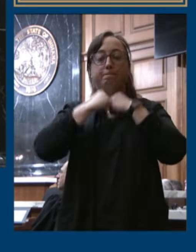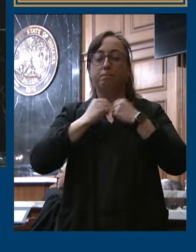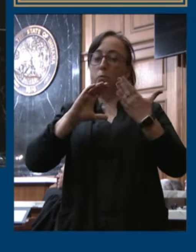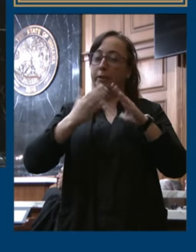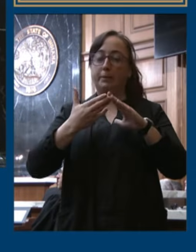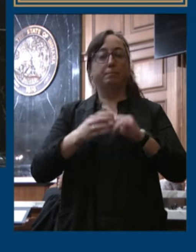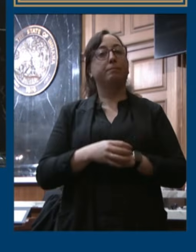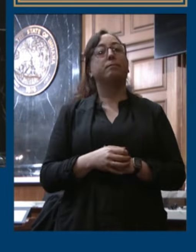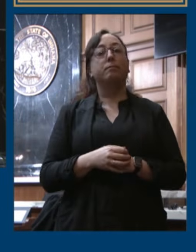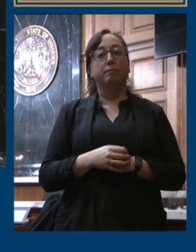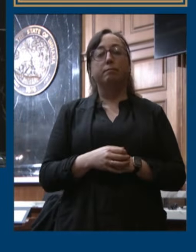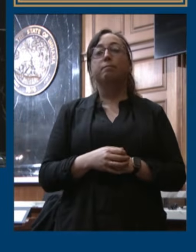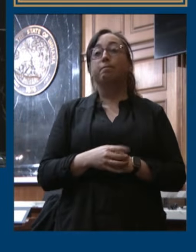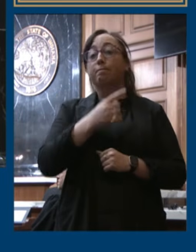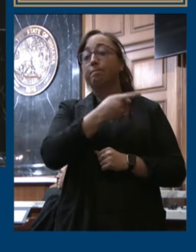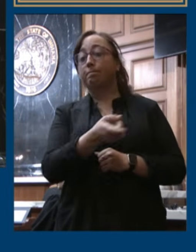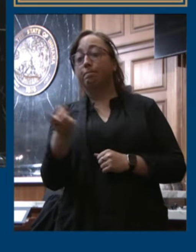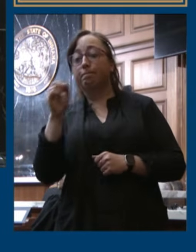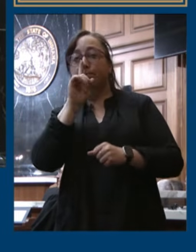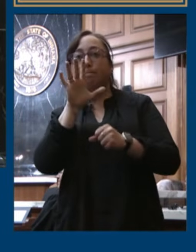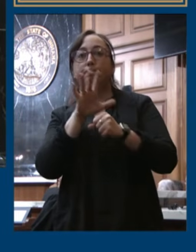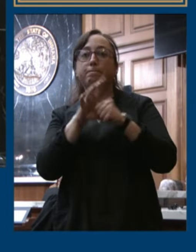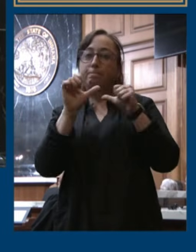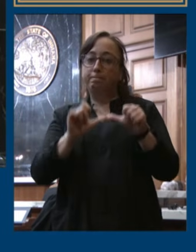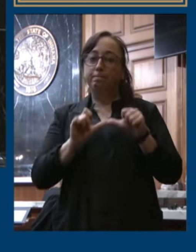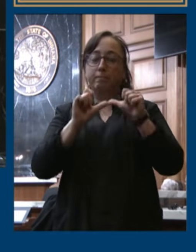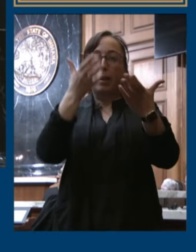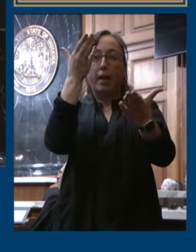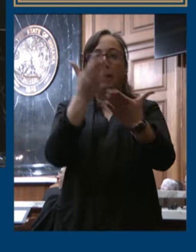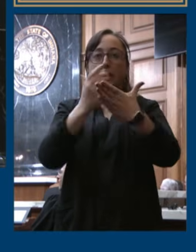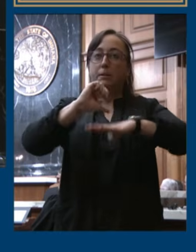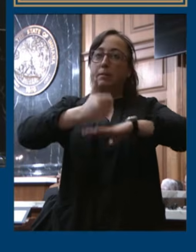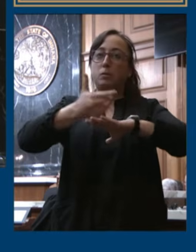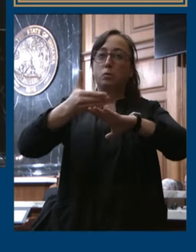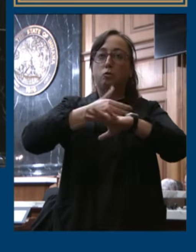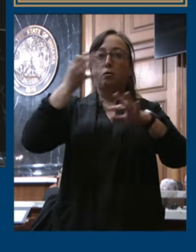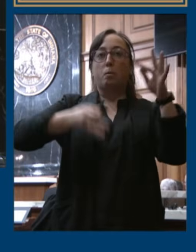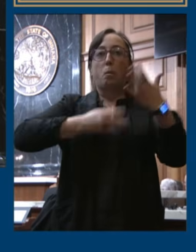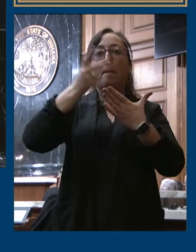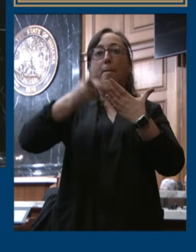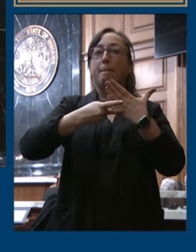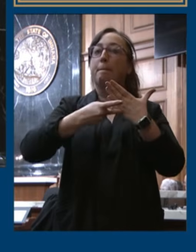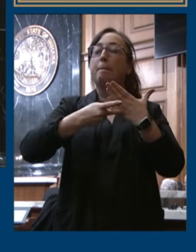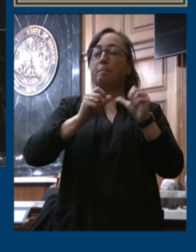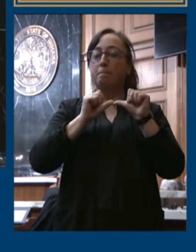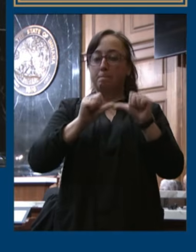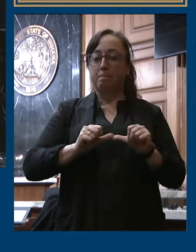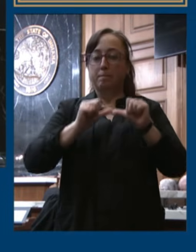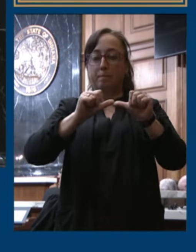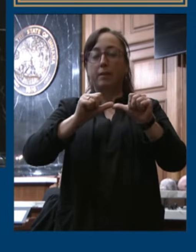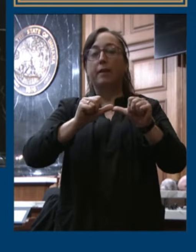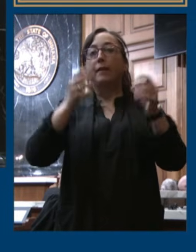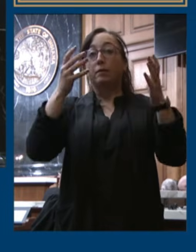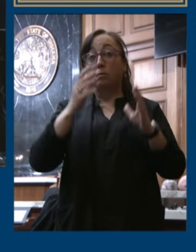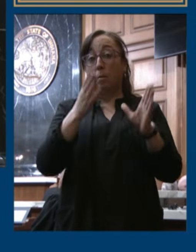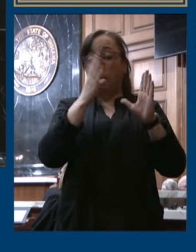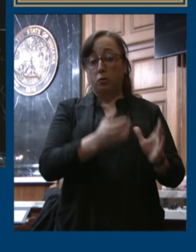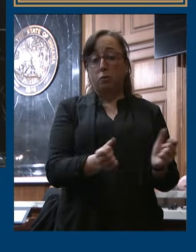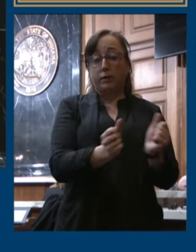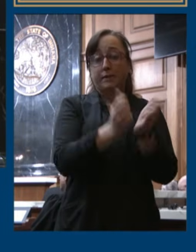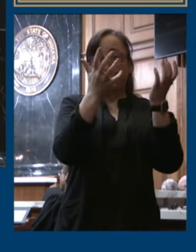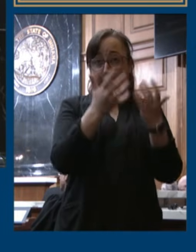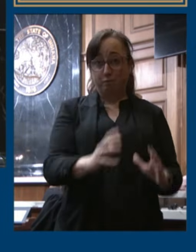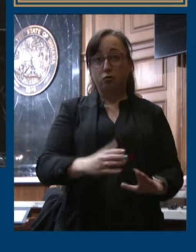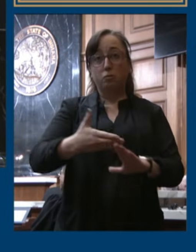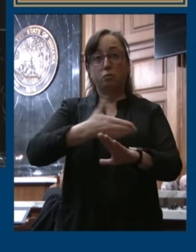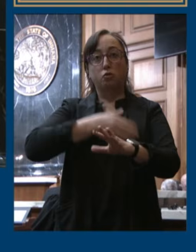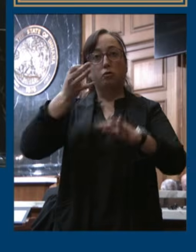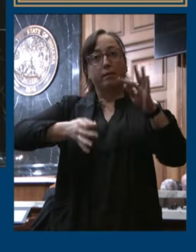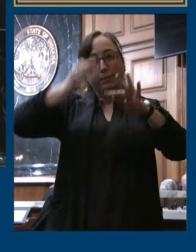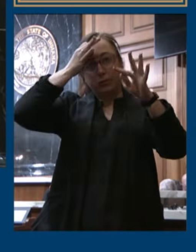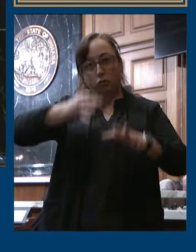THEY'VE COMMITTED TO A TRANSFORMATIONAL, EVIDENCE-BASED PRETRIAL PROGRAM.